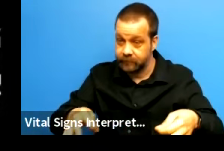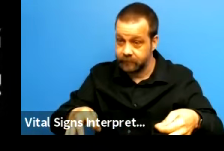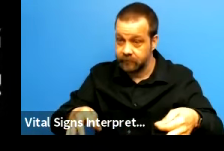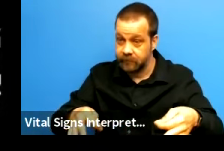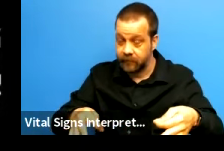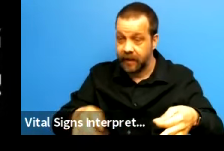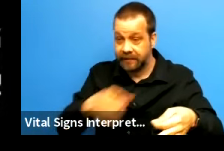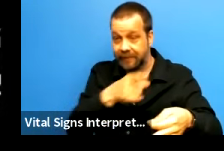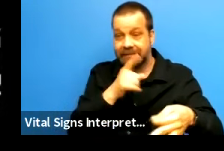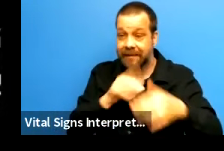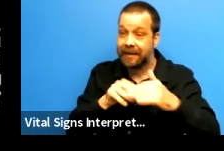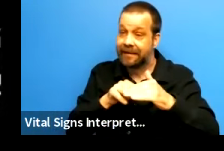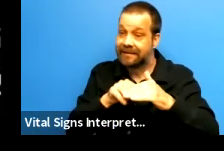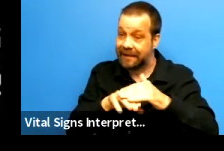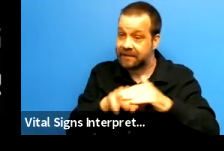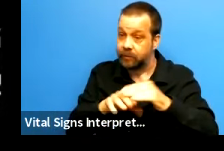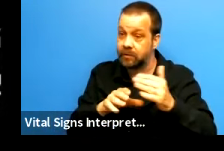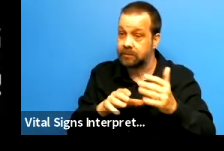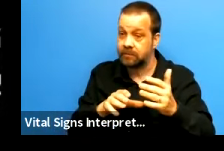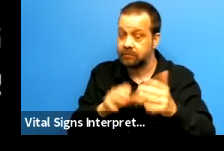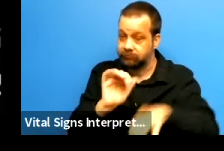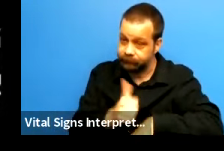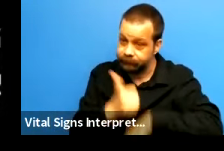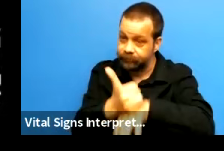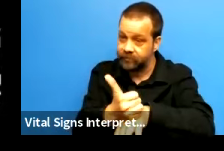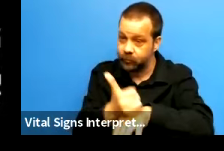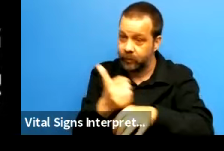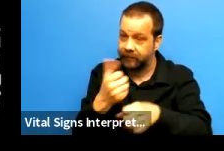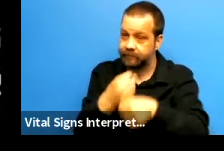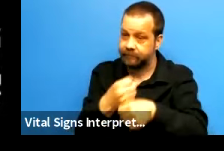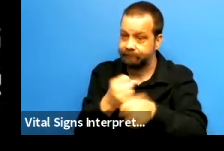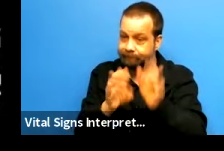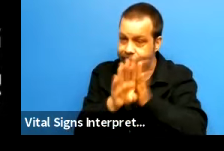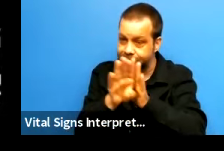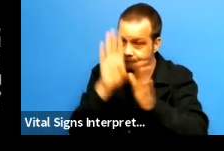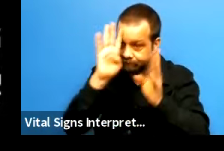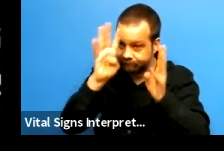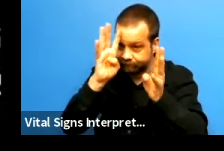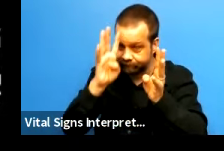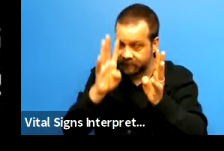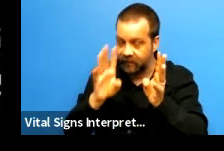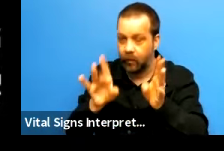that we've helped produce for the health and safety aspects of reopening